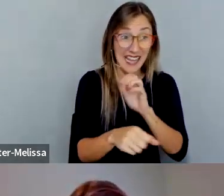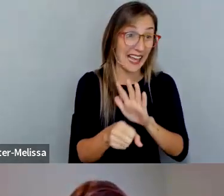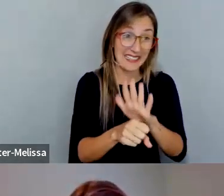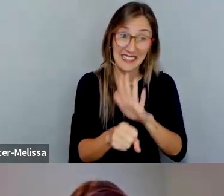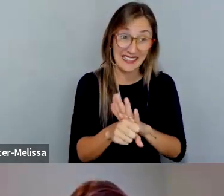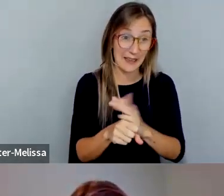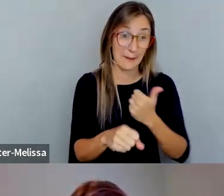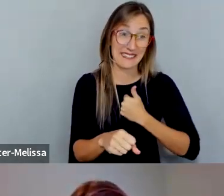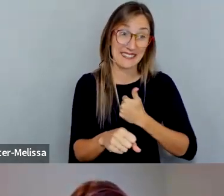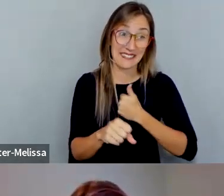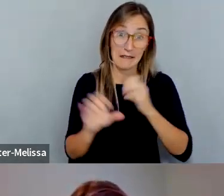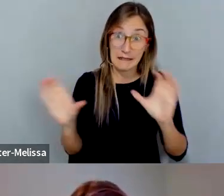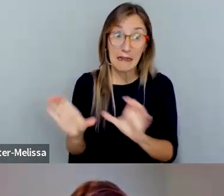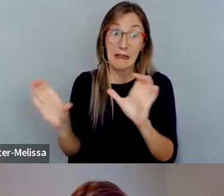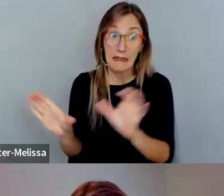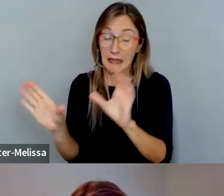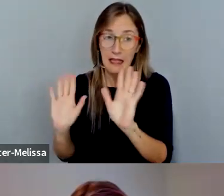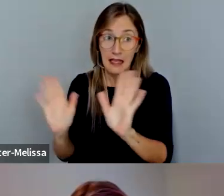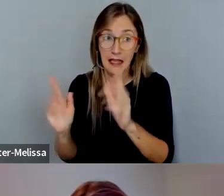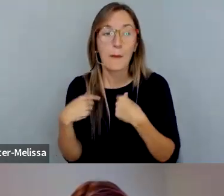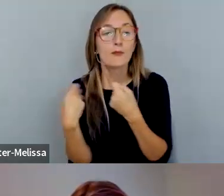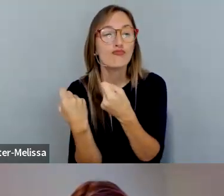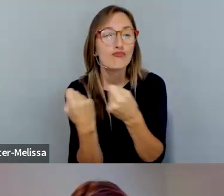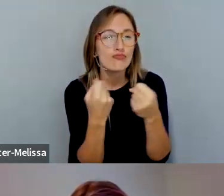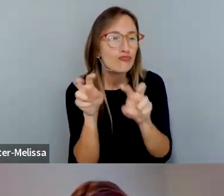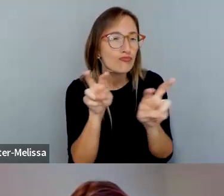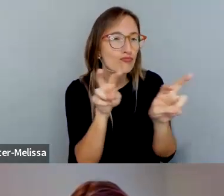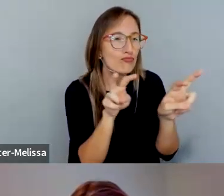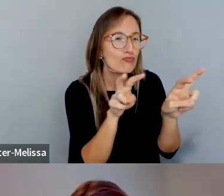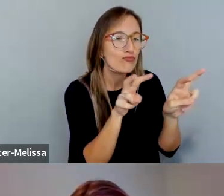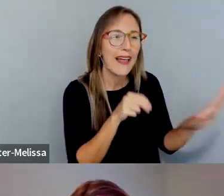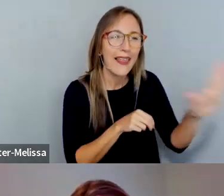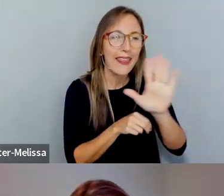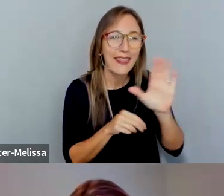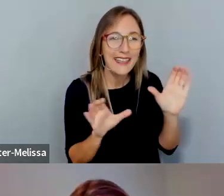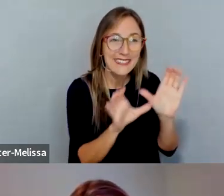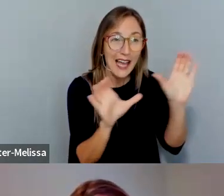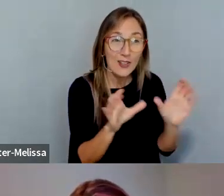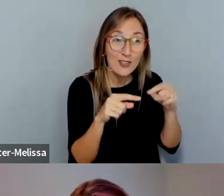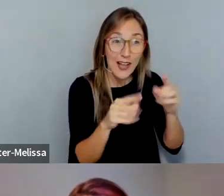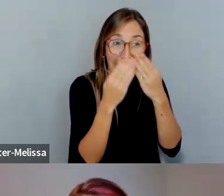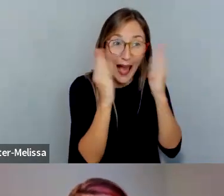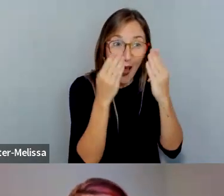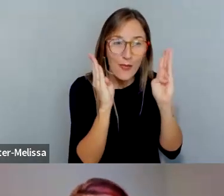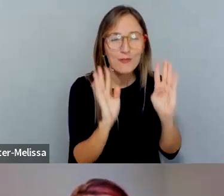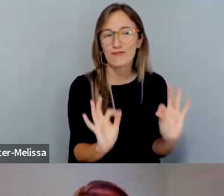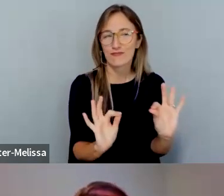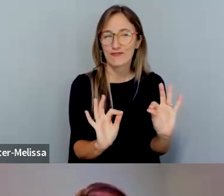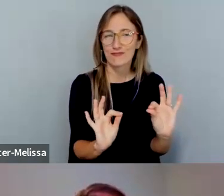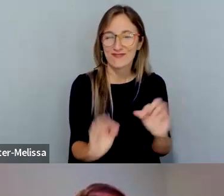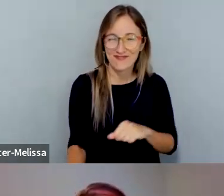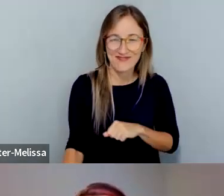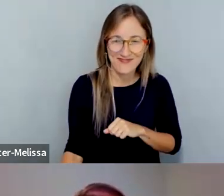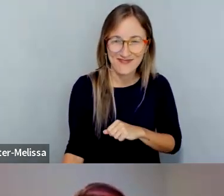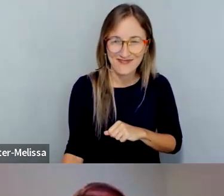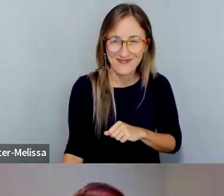the decorations.